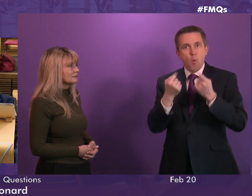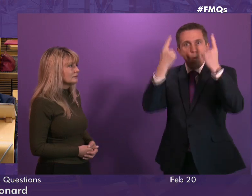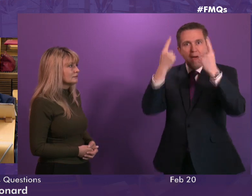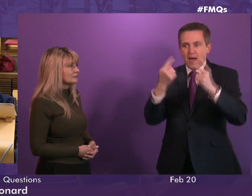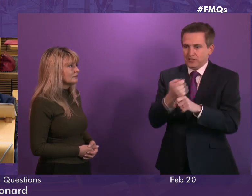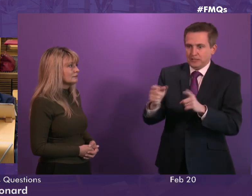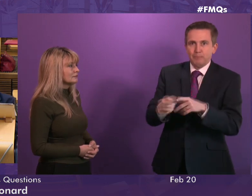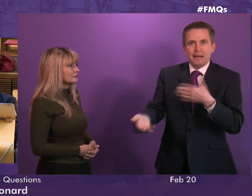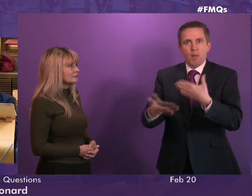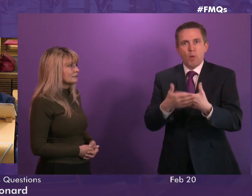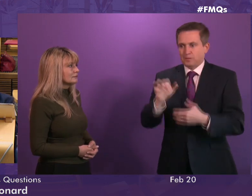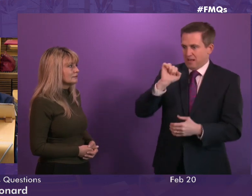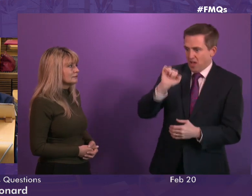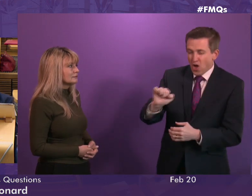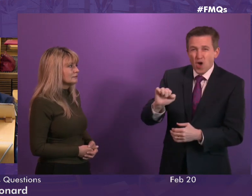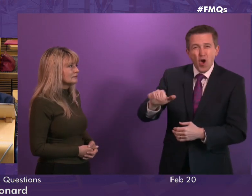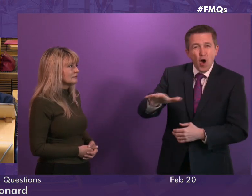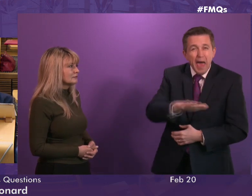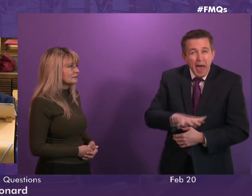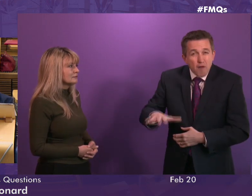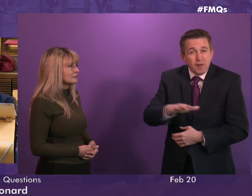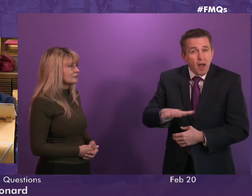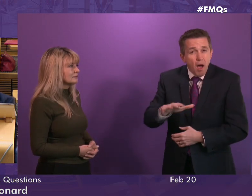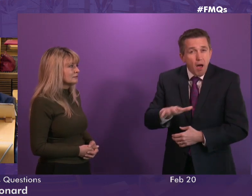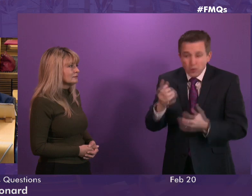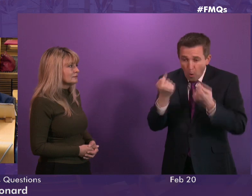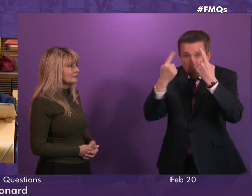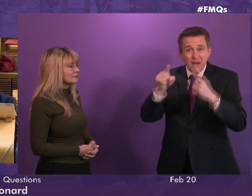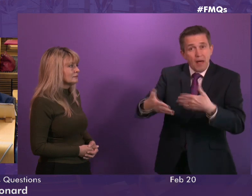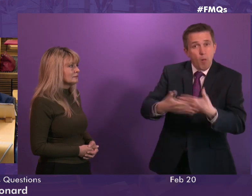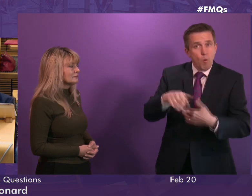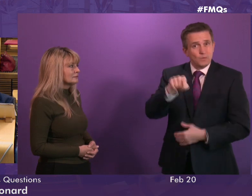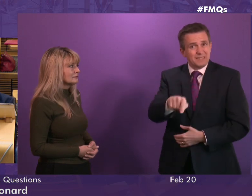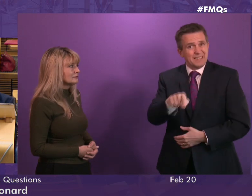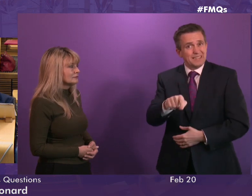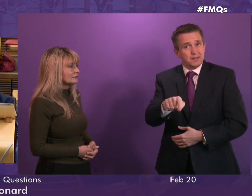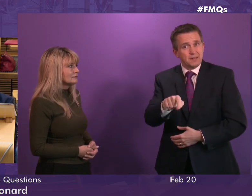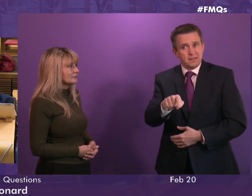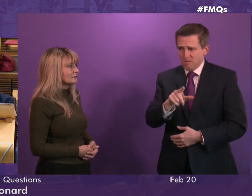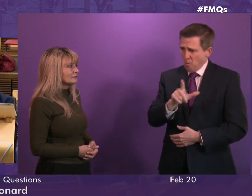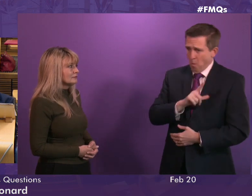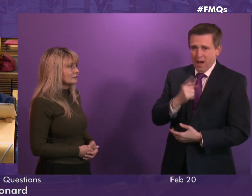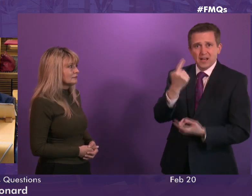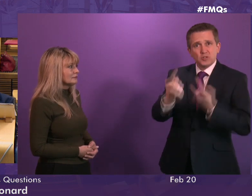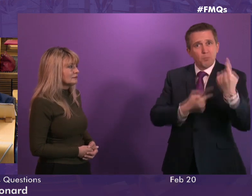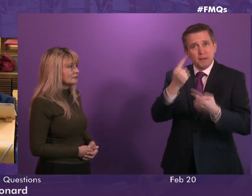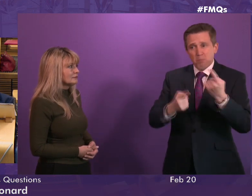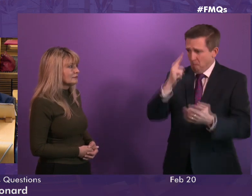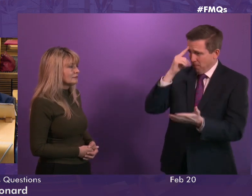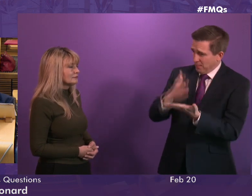GP closure in her own constituency, why on earth should people believe that her Government